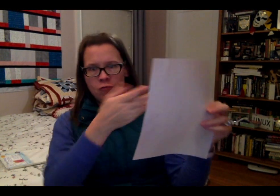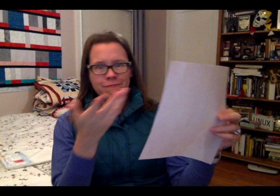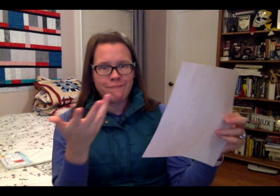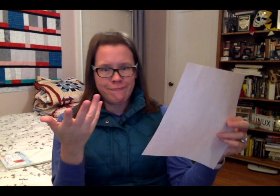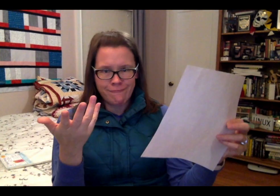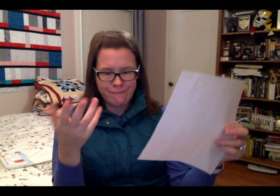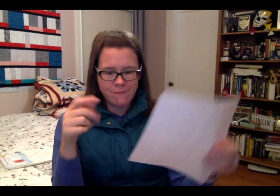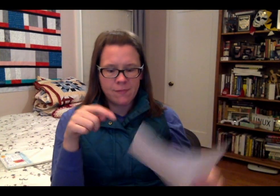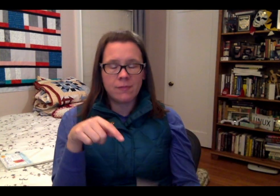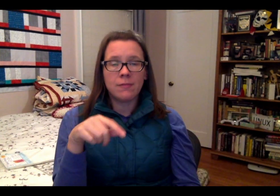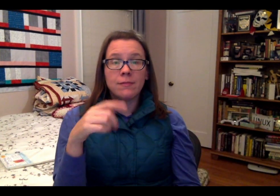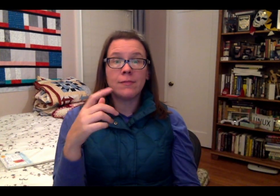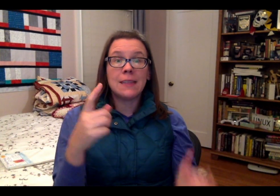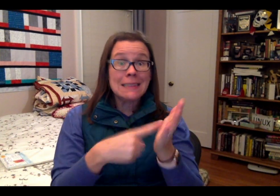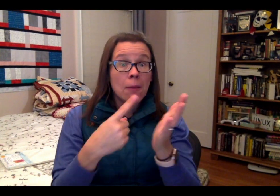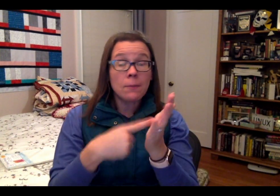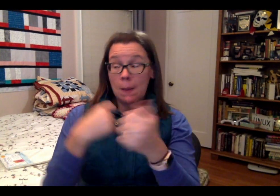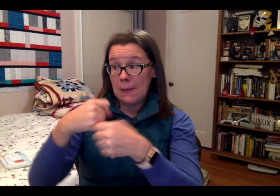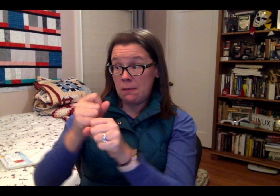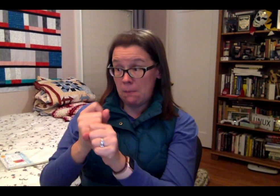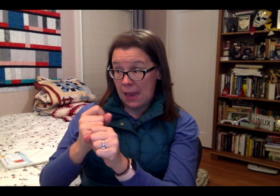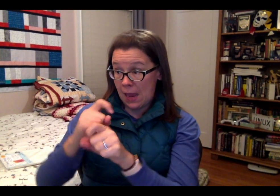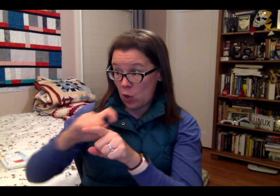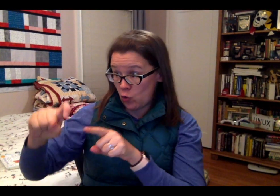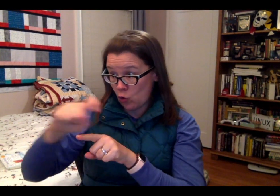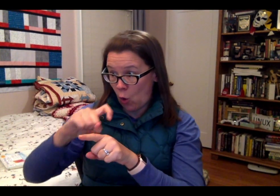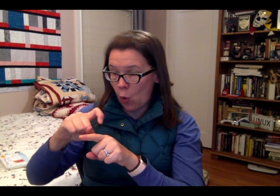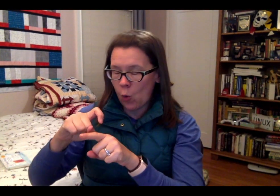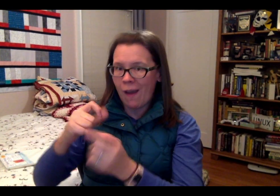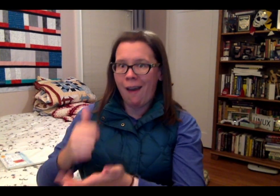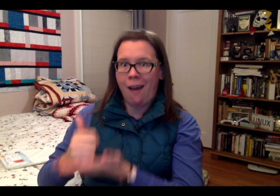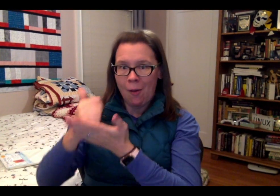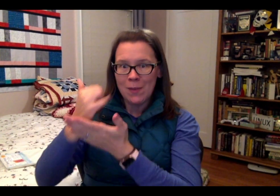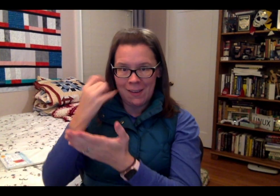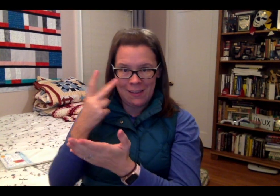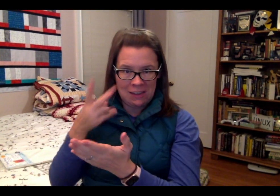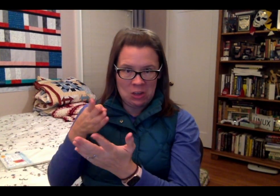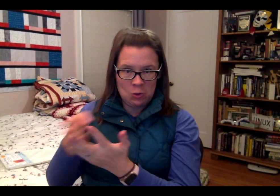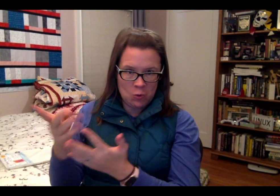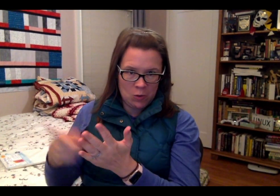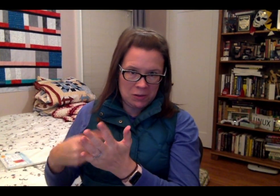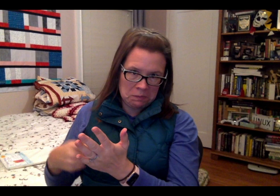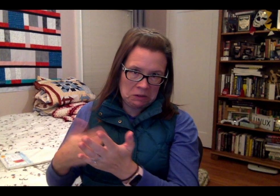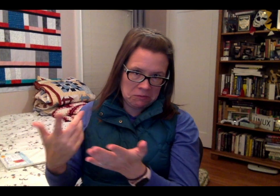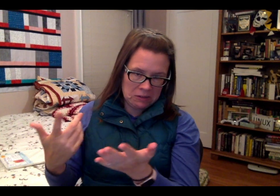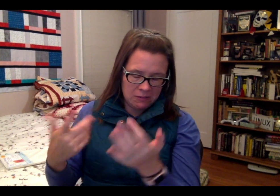Um so it's not very transparent which means that sometimes when you're making more complex